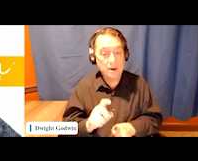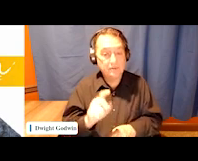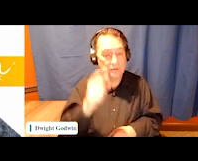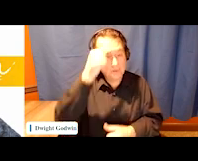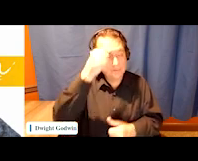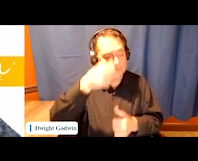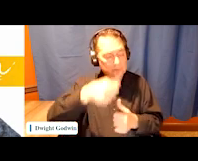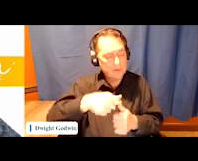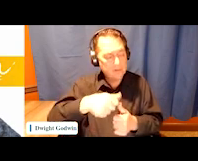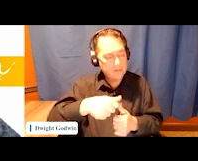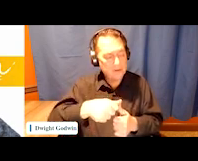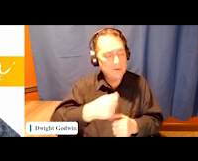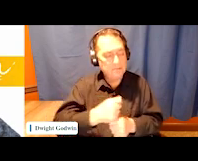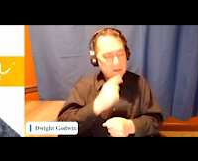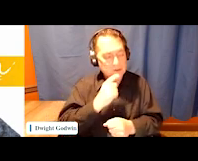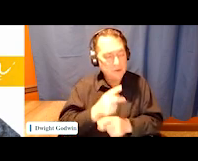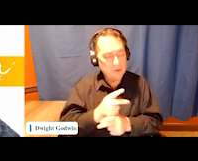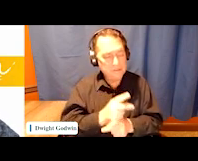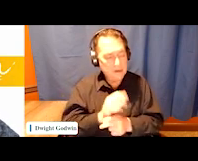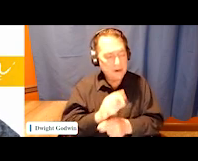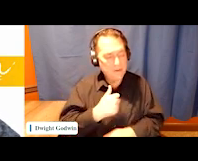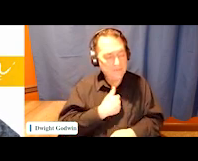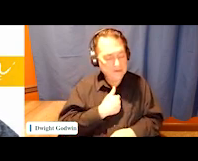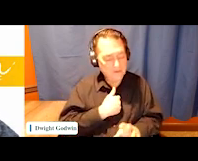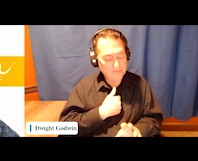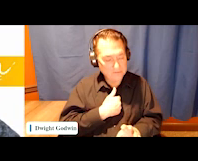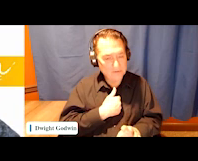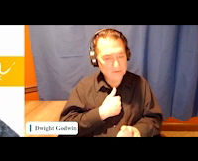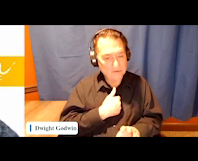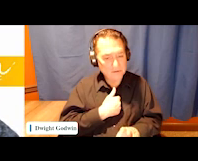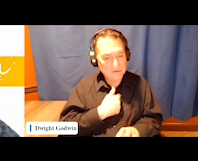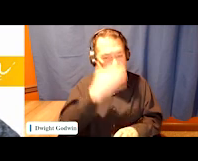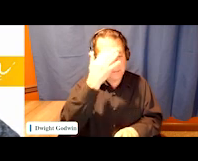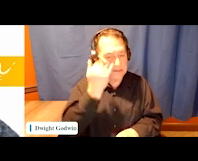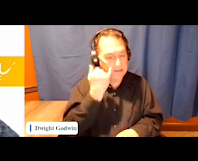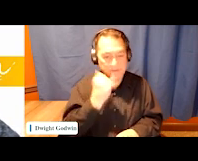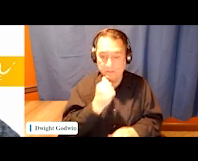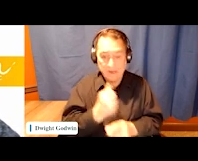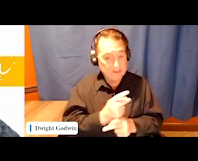and make sure that I'm taking care of myself. Because if I'm not taking care of myself